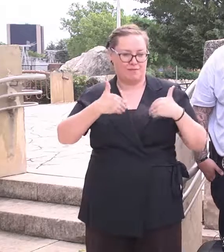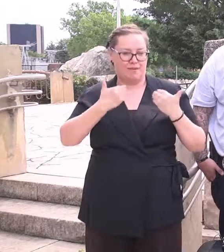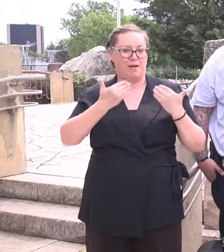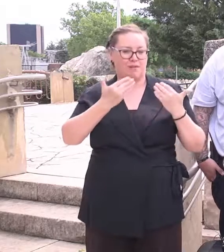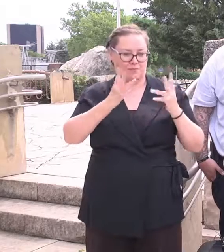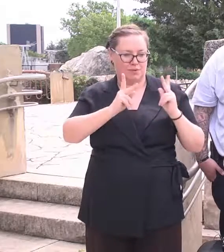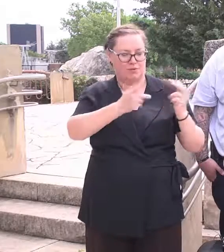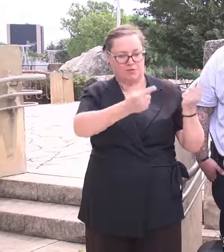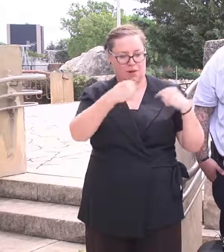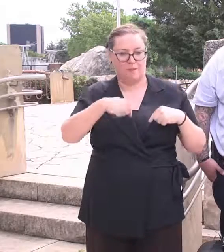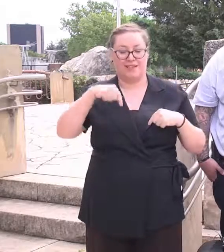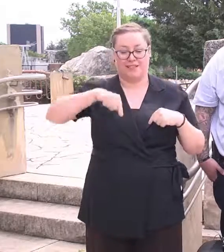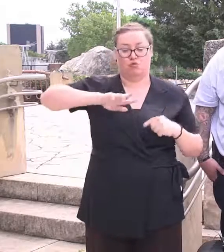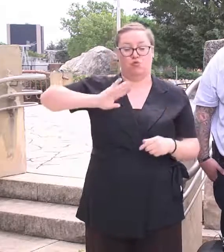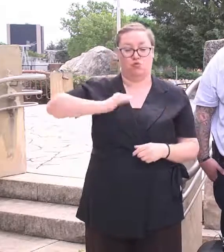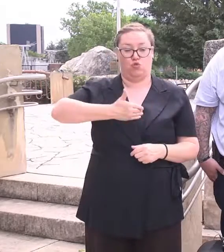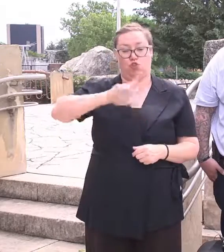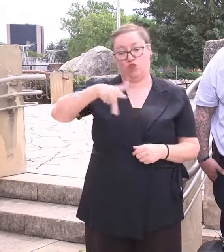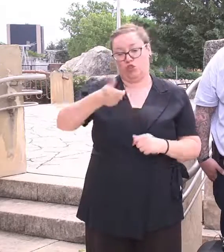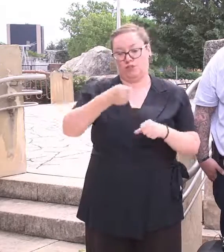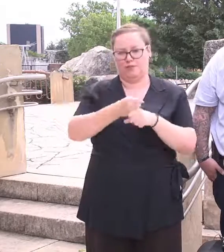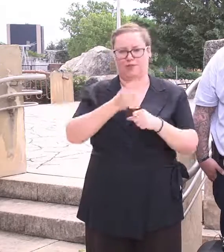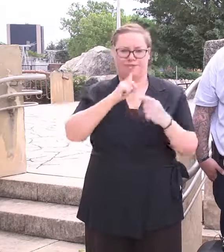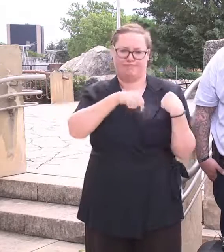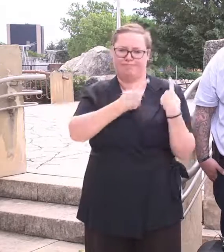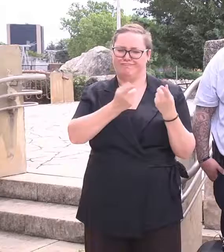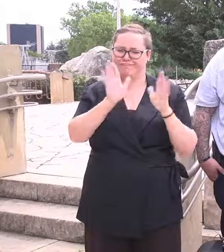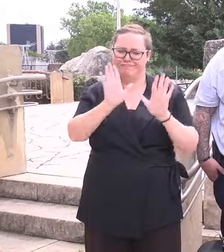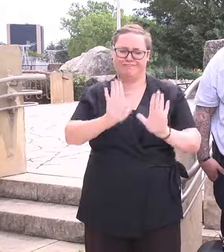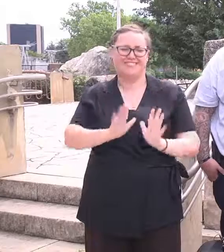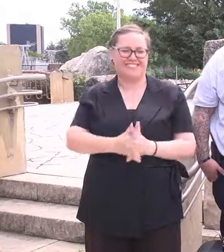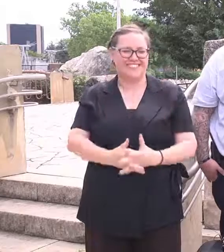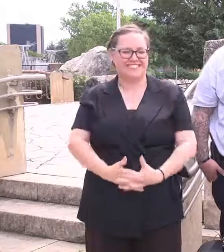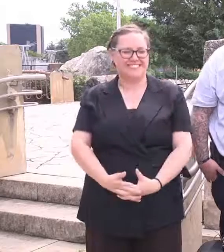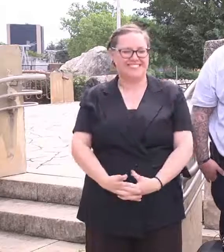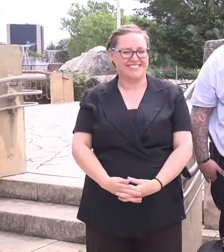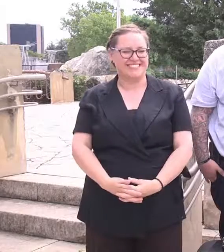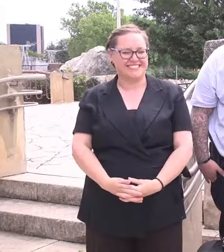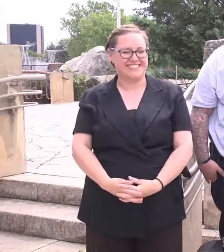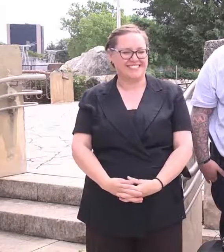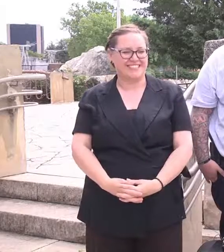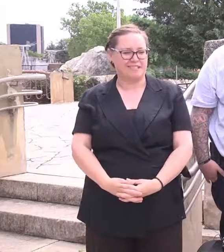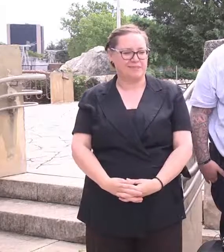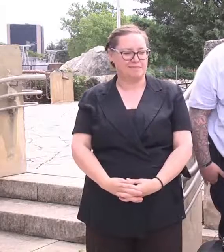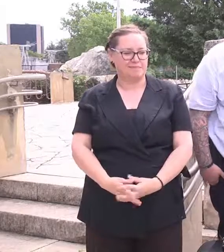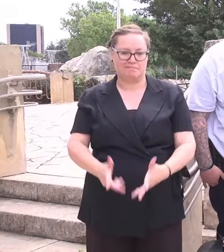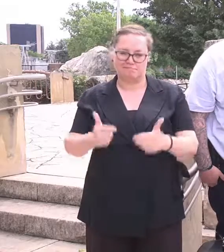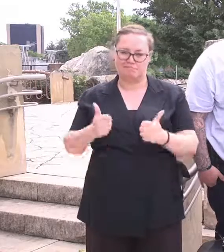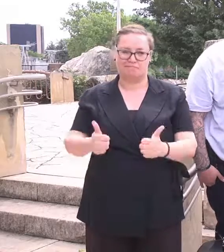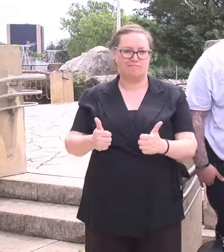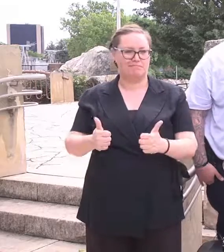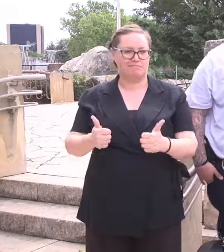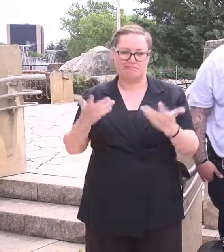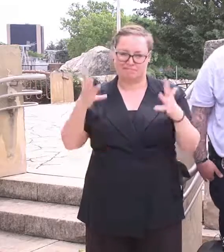our third year doing it so it's it's been good so far y all right that's all we got thank